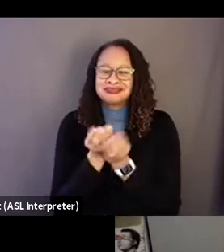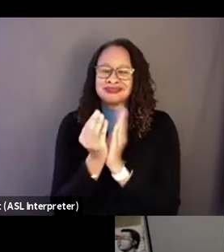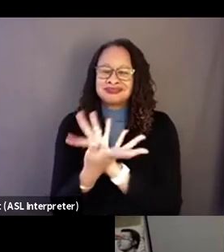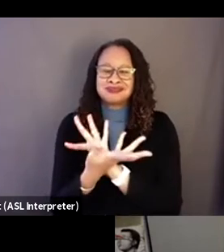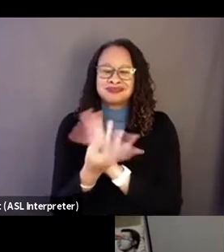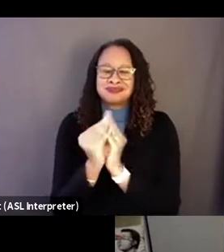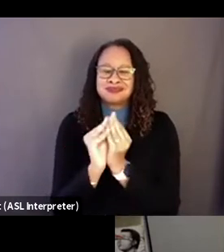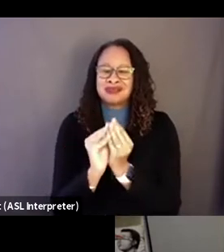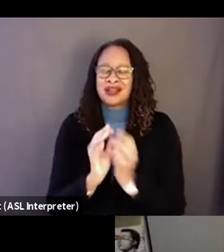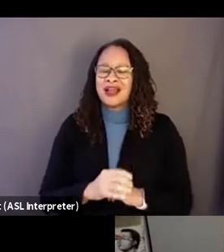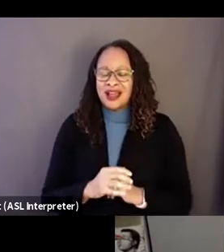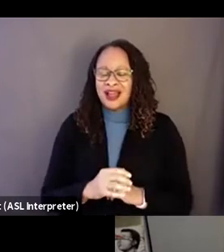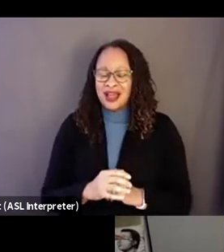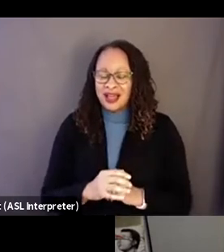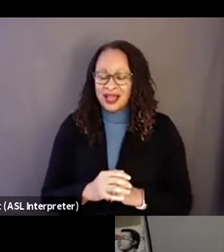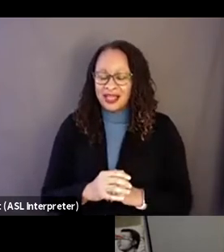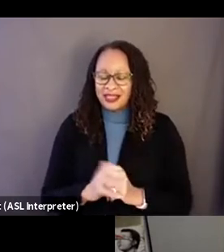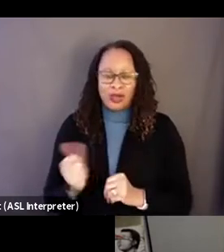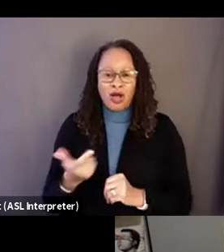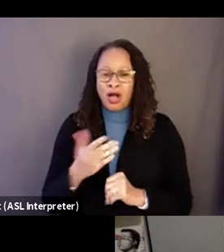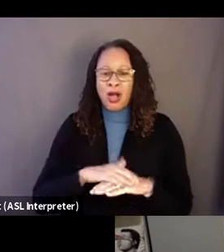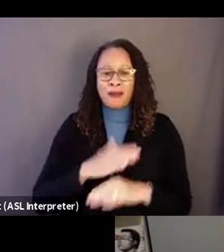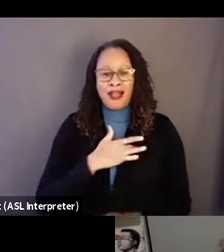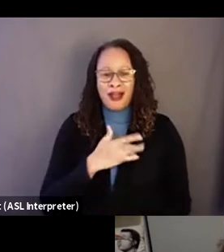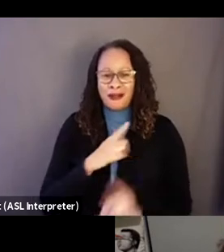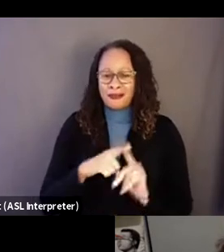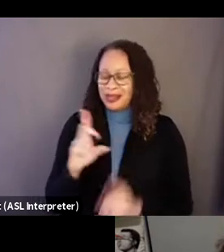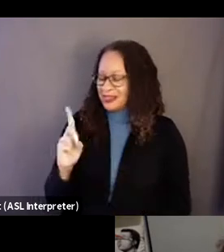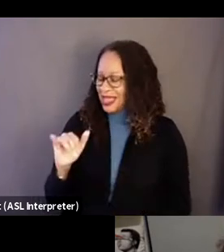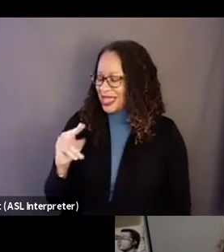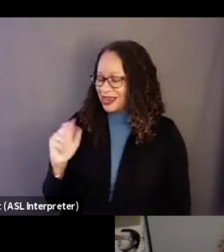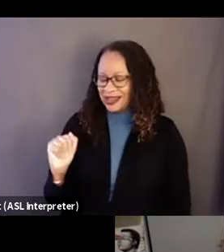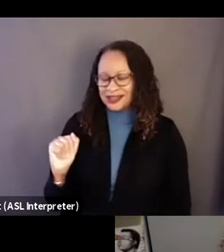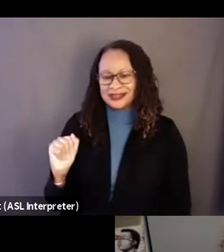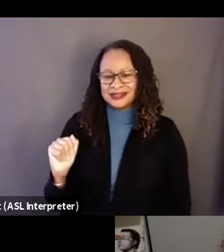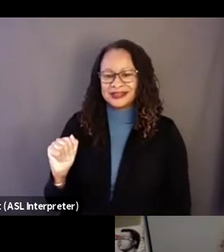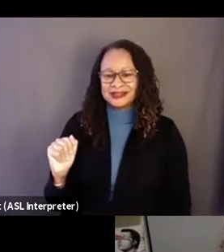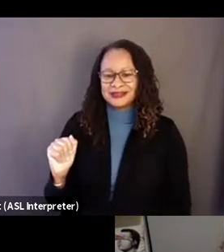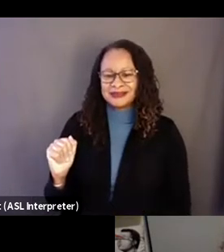All of them are on my heart but Diana was like, I had to put her here.